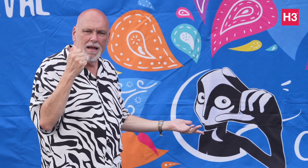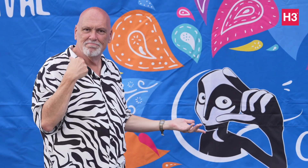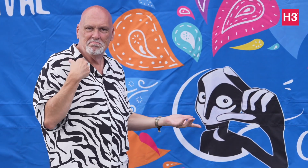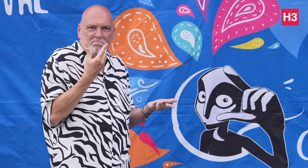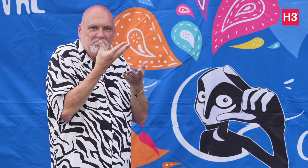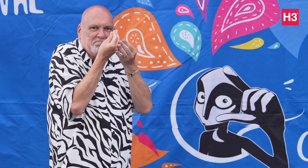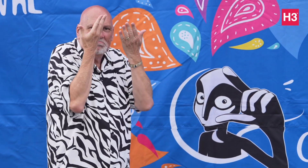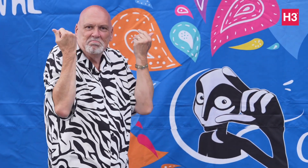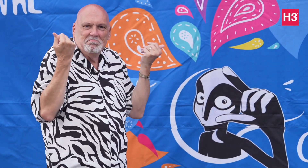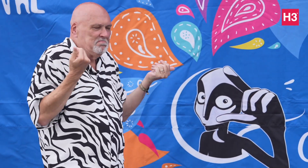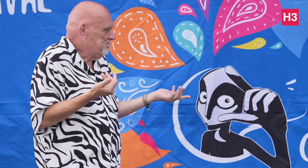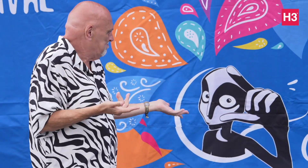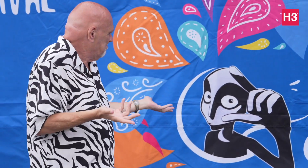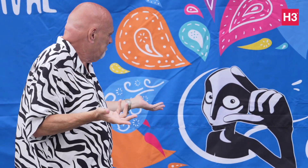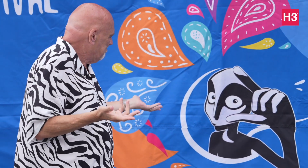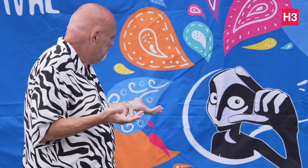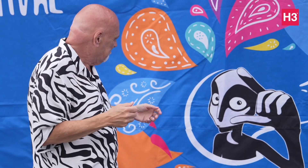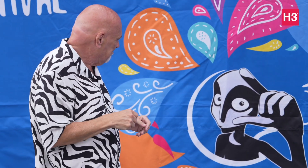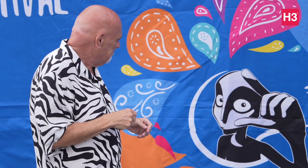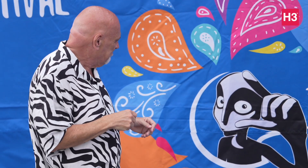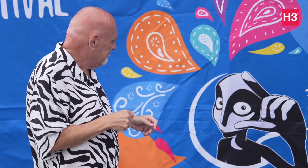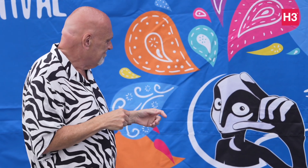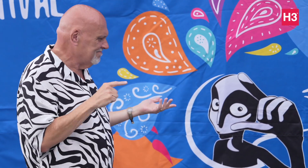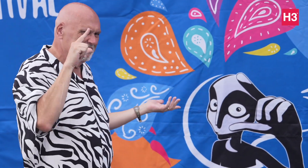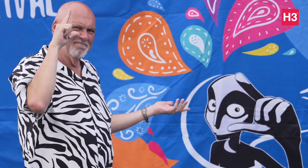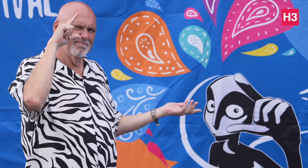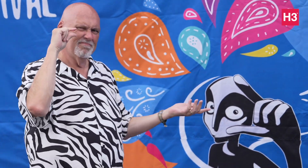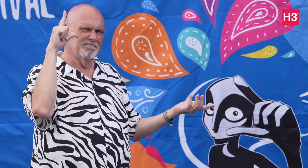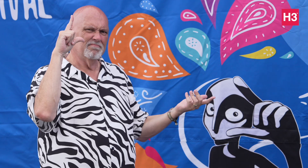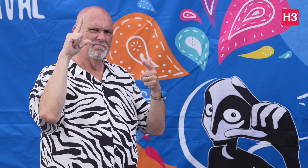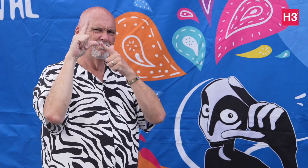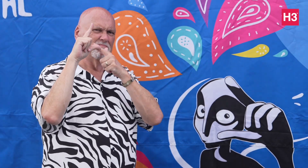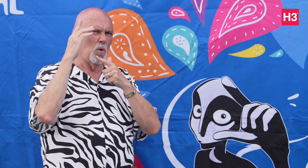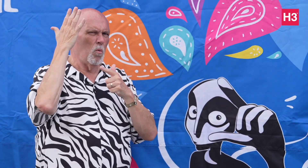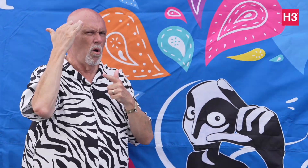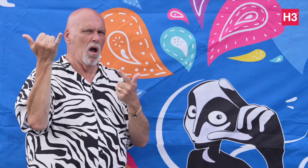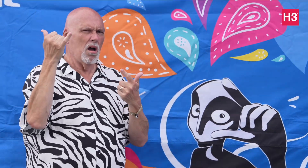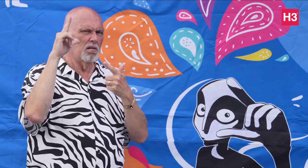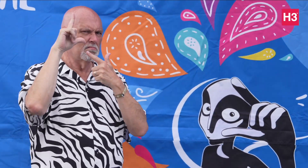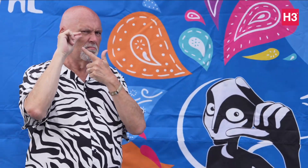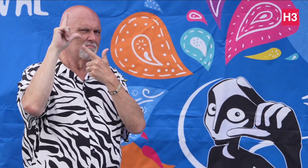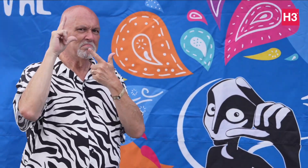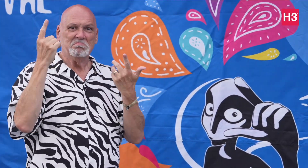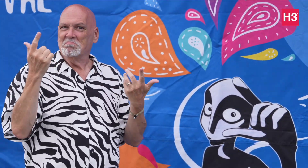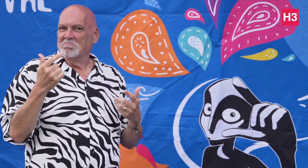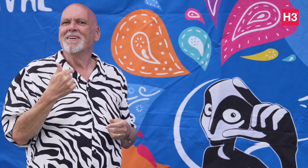And what’s the story behind the wink?